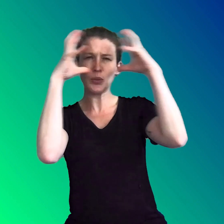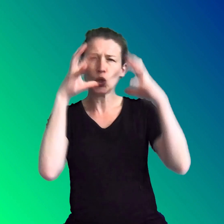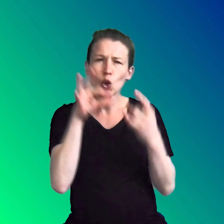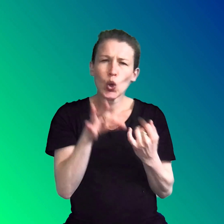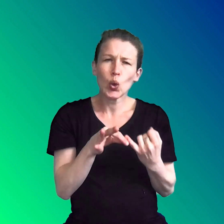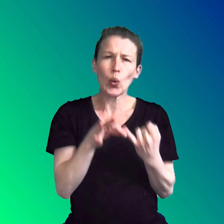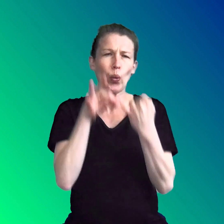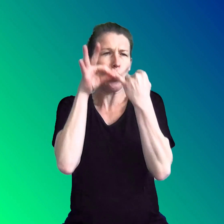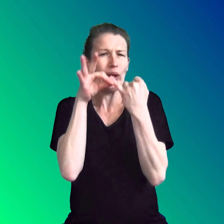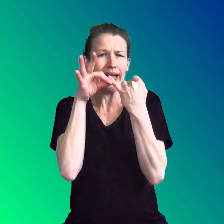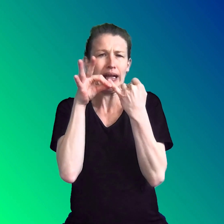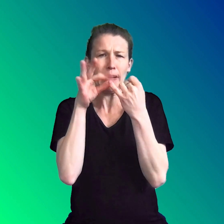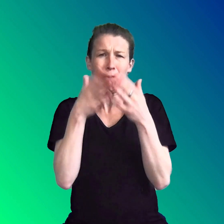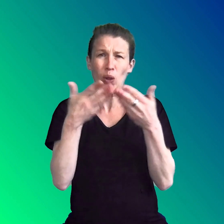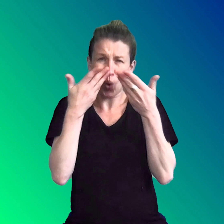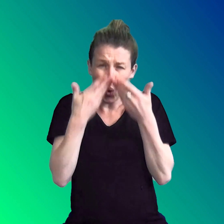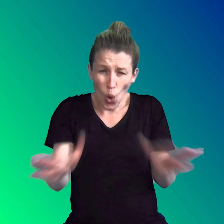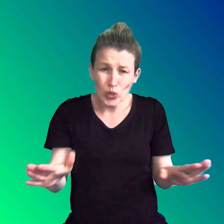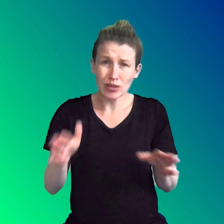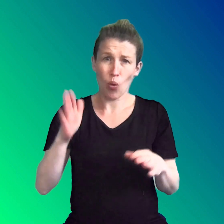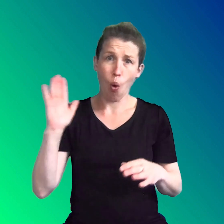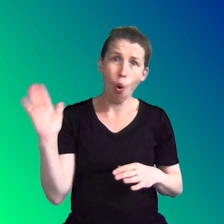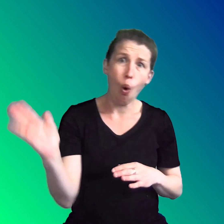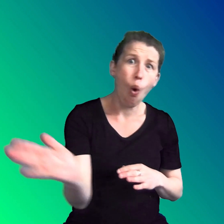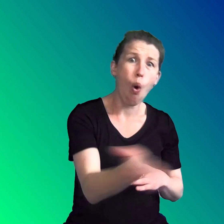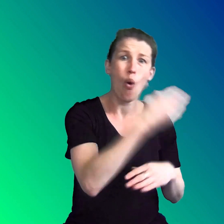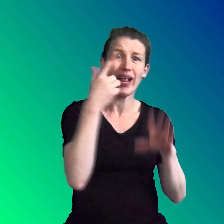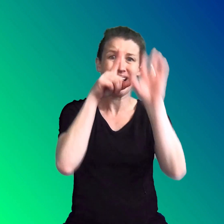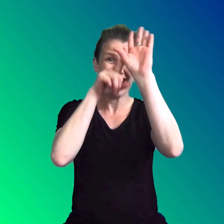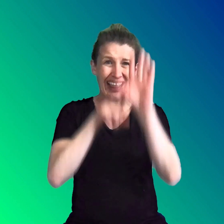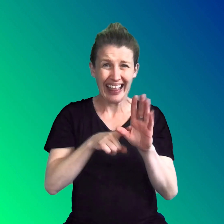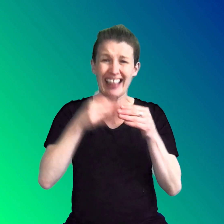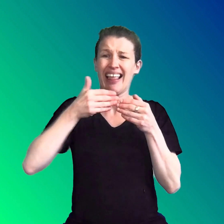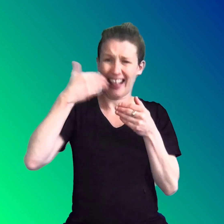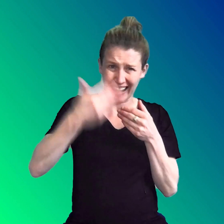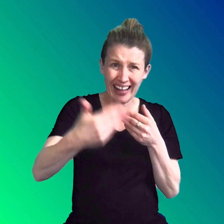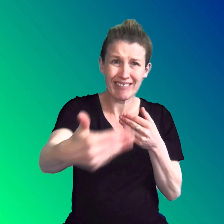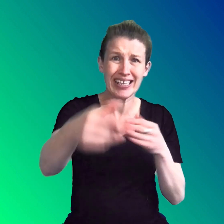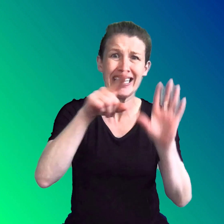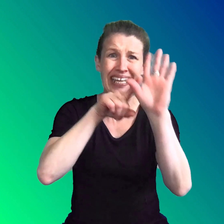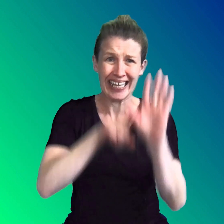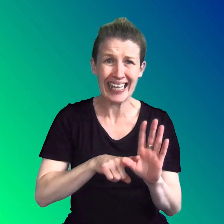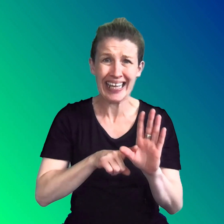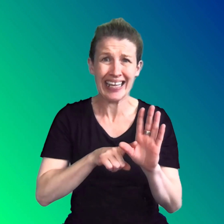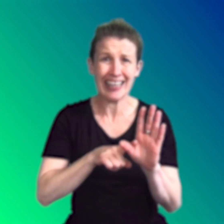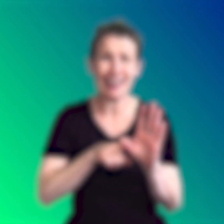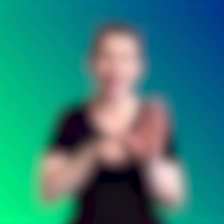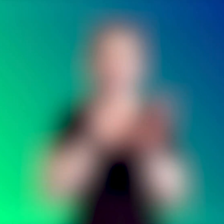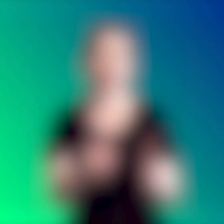But the wiggy wig is unique. It's fully deciduous, which means every year it loses all of its leaves.